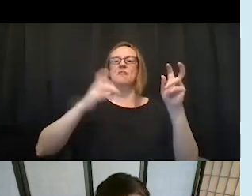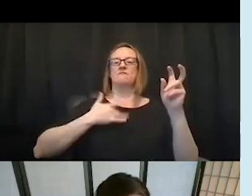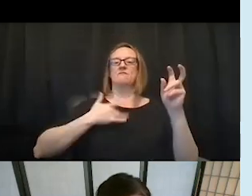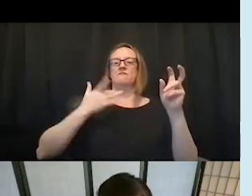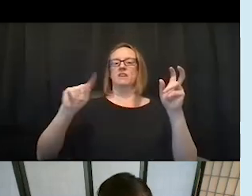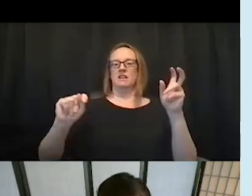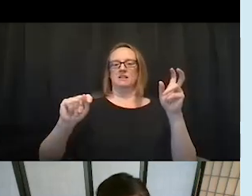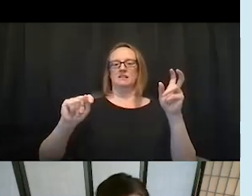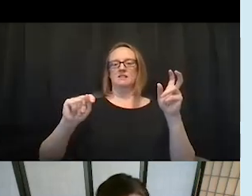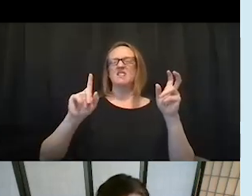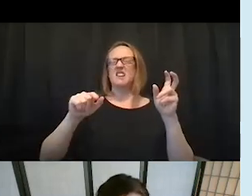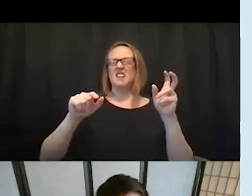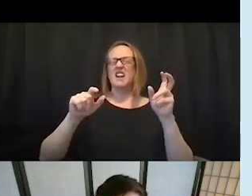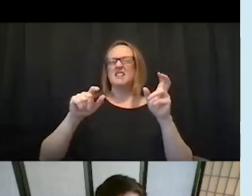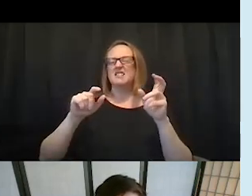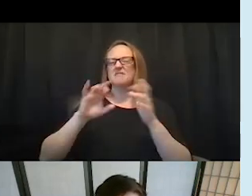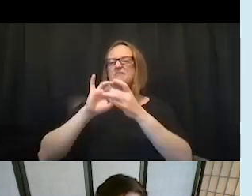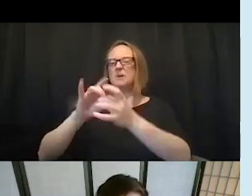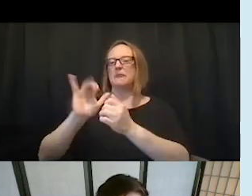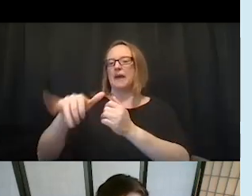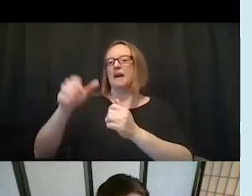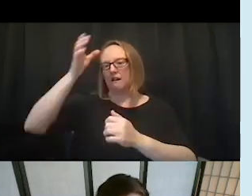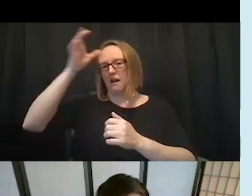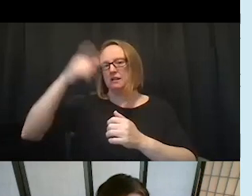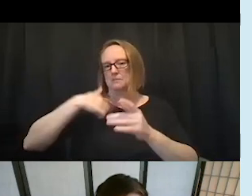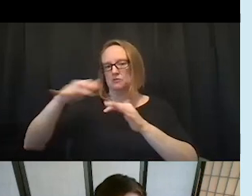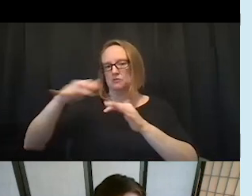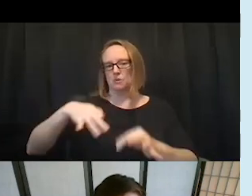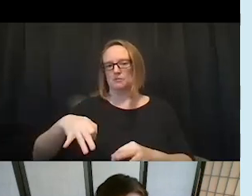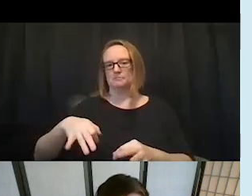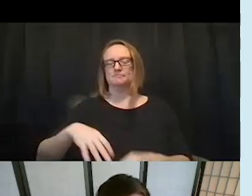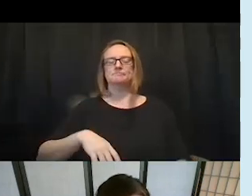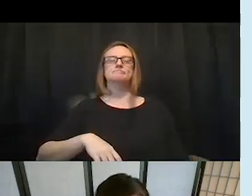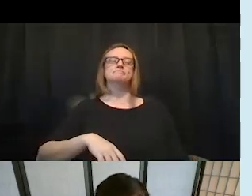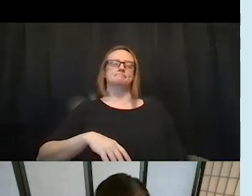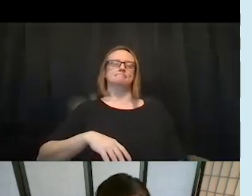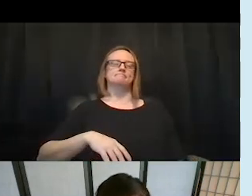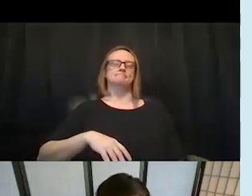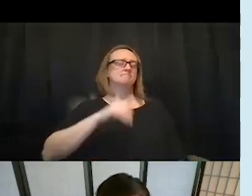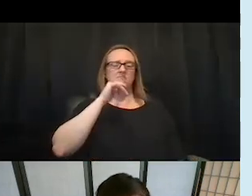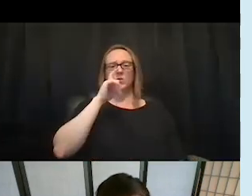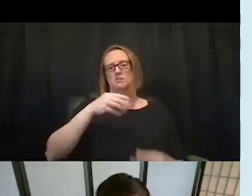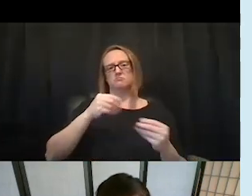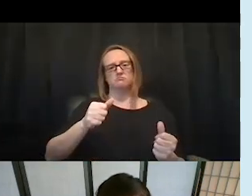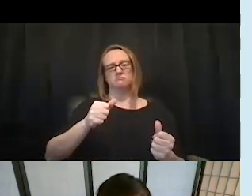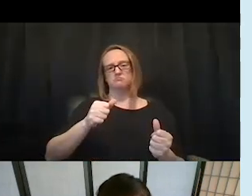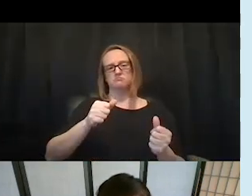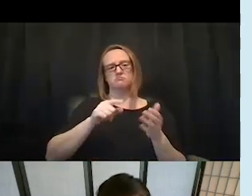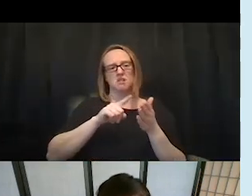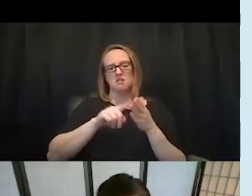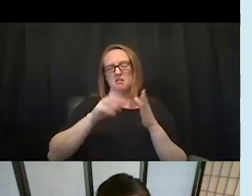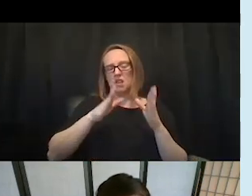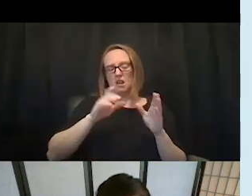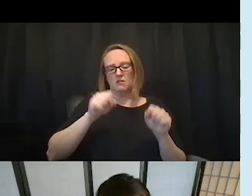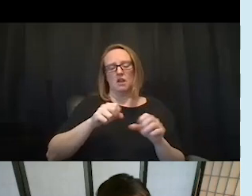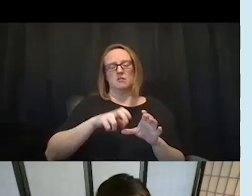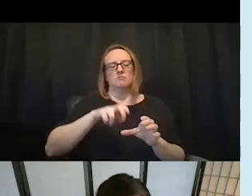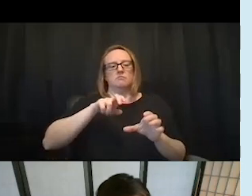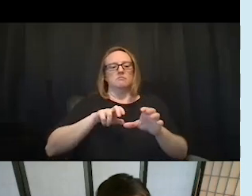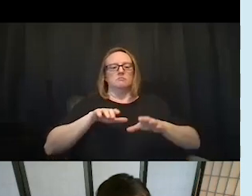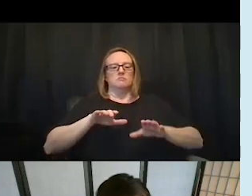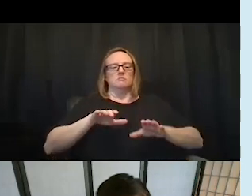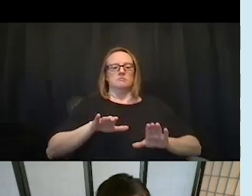describing. "There's no need to solve it. The detective can stand down. Feel it. That's it.